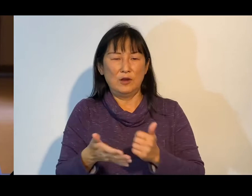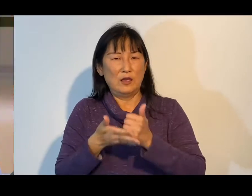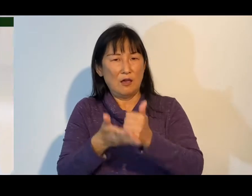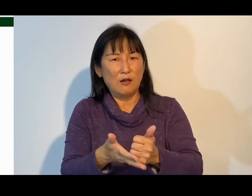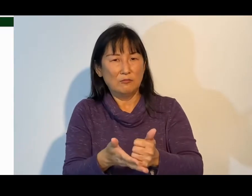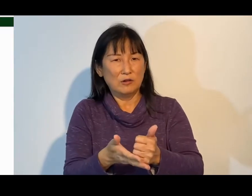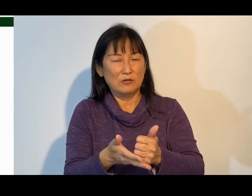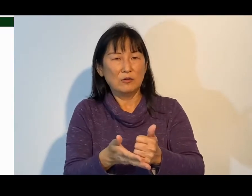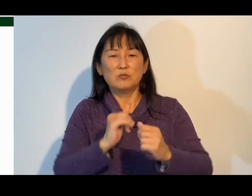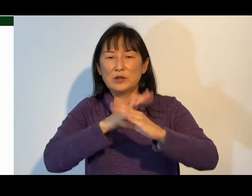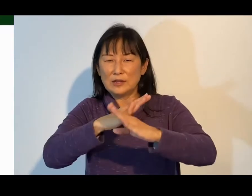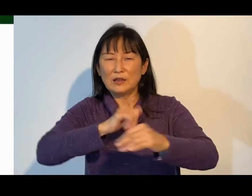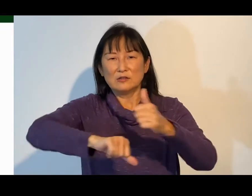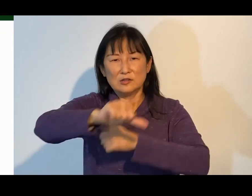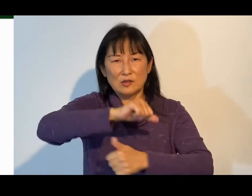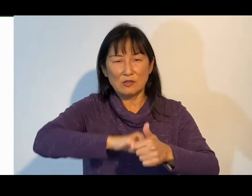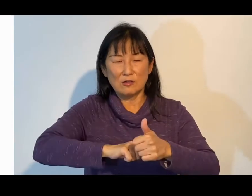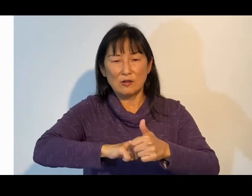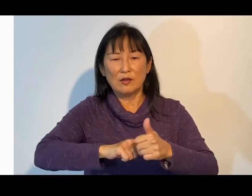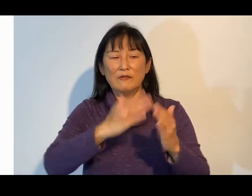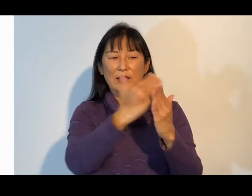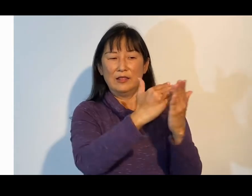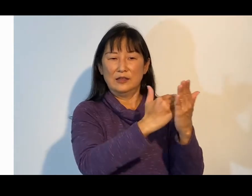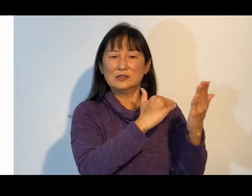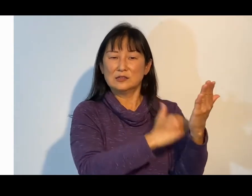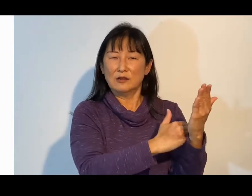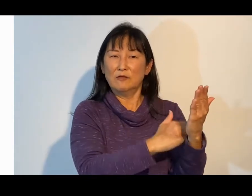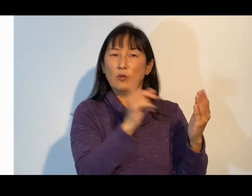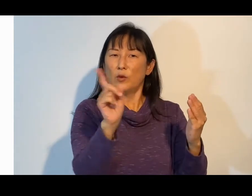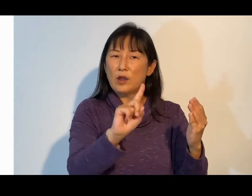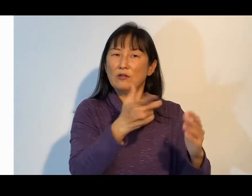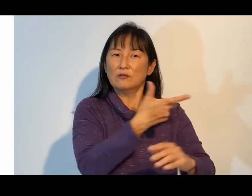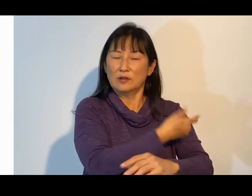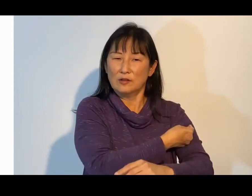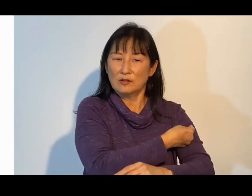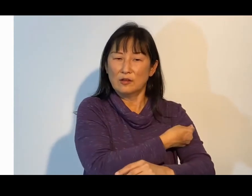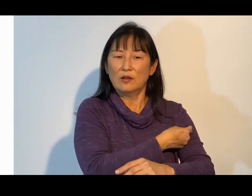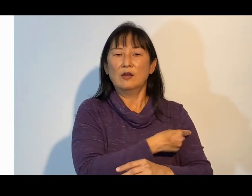A list of locations is posted at Kauai.gov/vaccine.